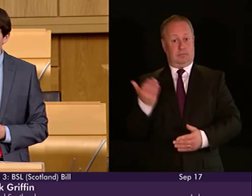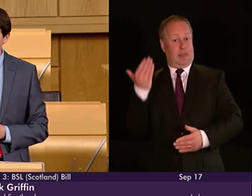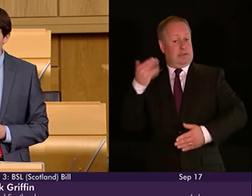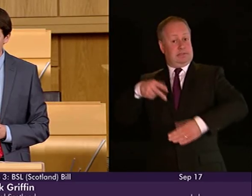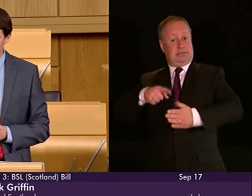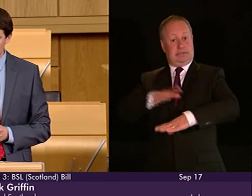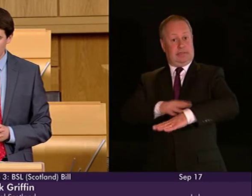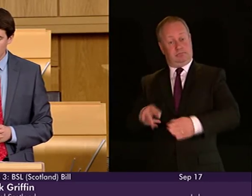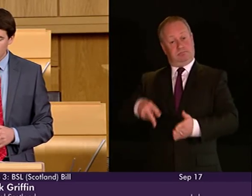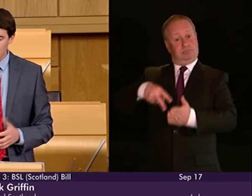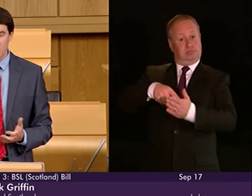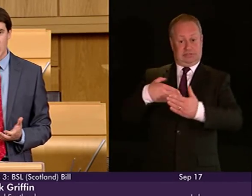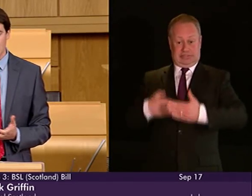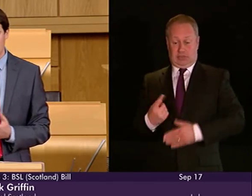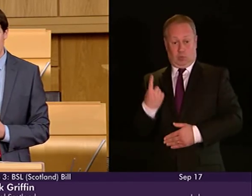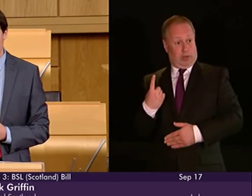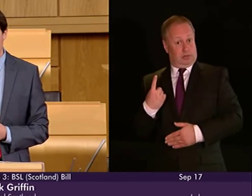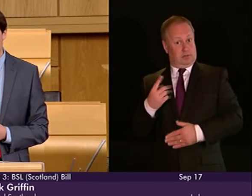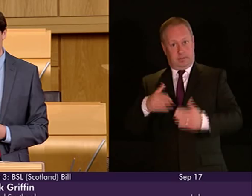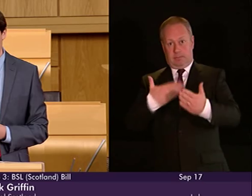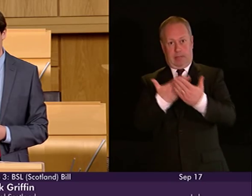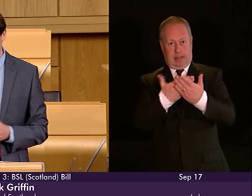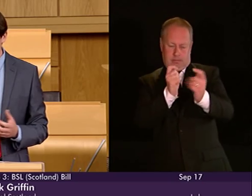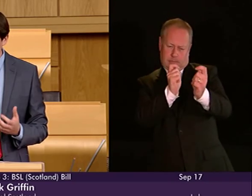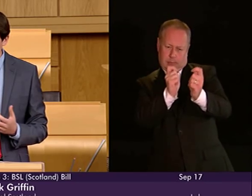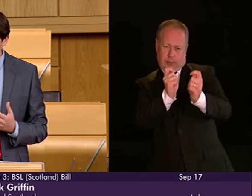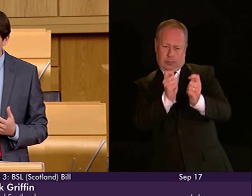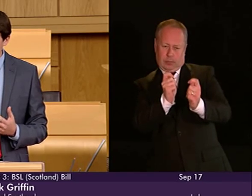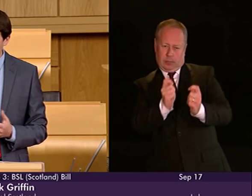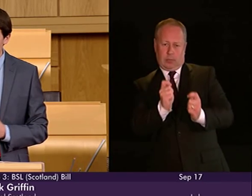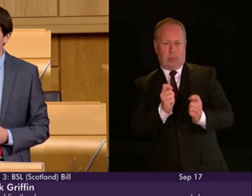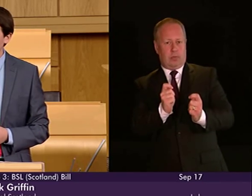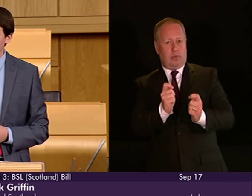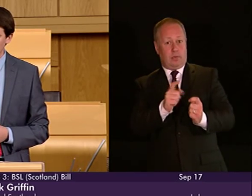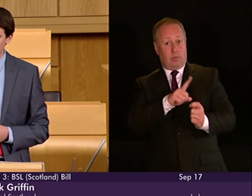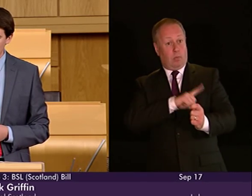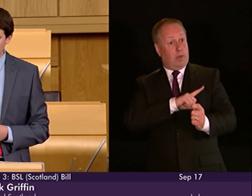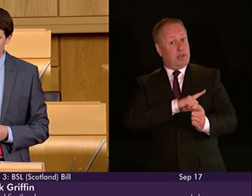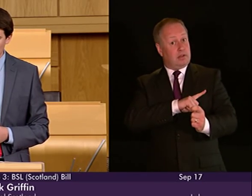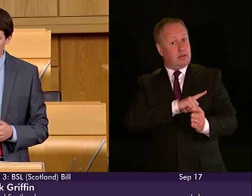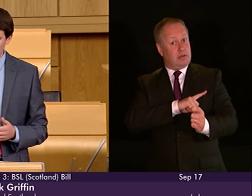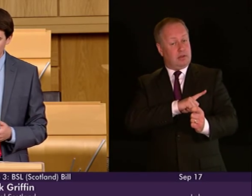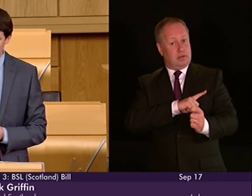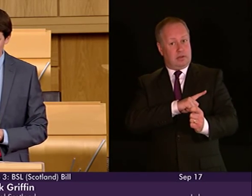about it at stage 1. The changes are the result of a lot of joint working with the Scottish